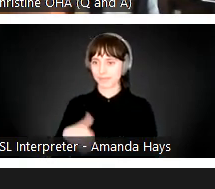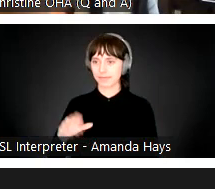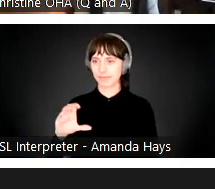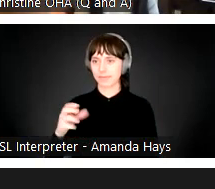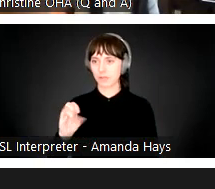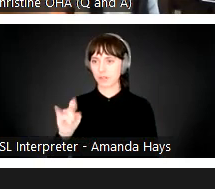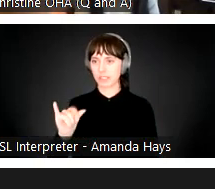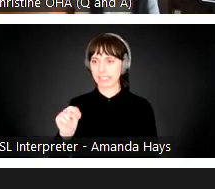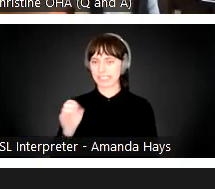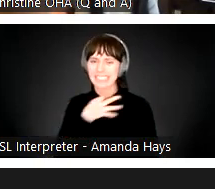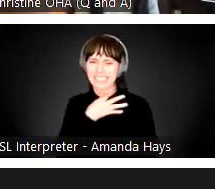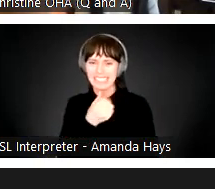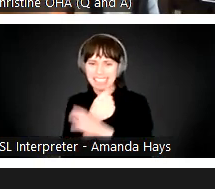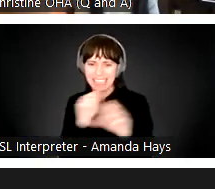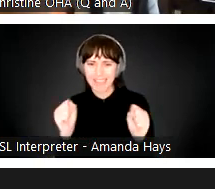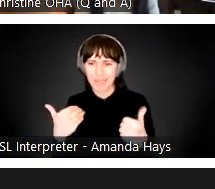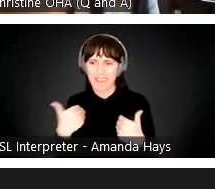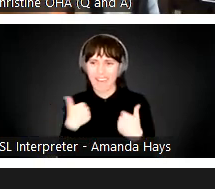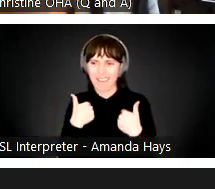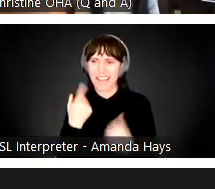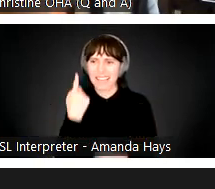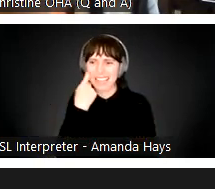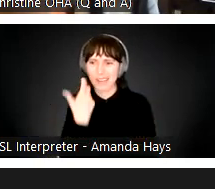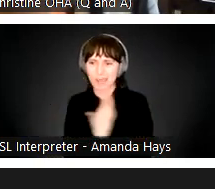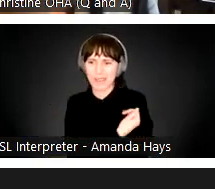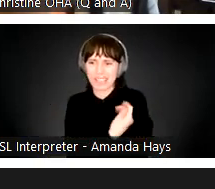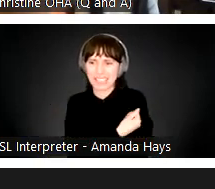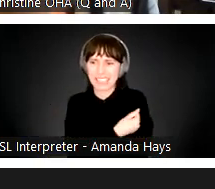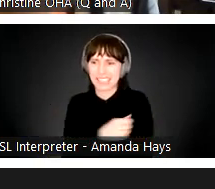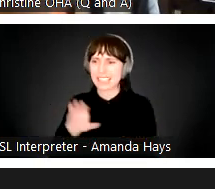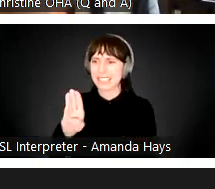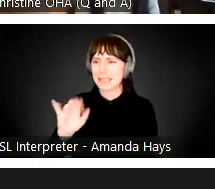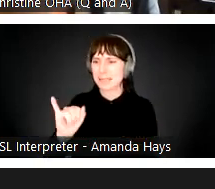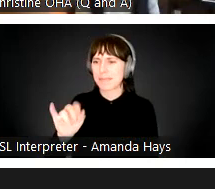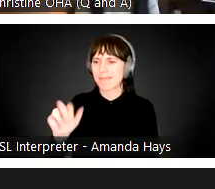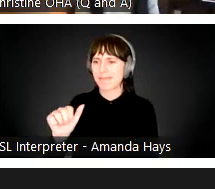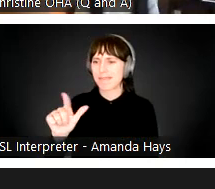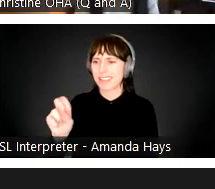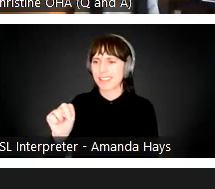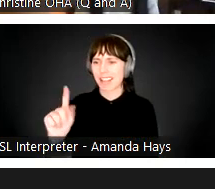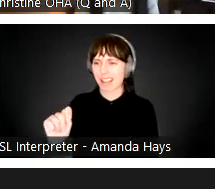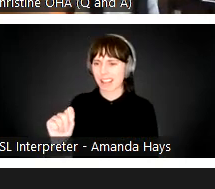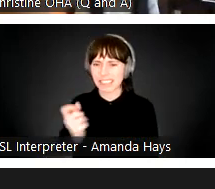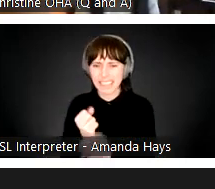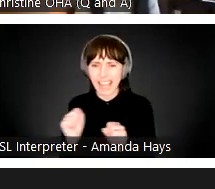vaccine- I think we're talking the bivalent, yeah, booster vaccine- if someone